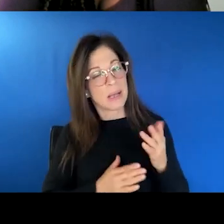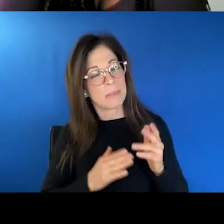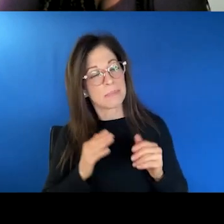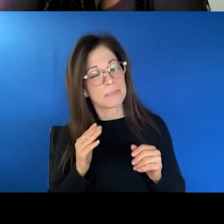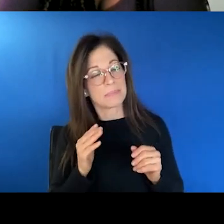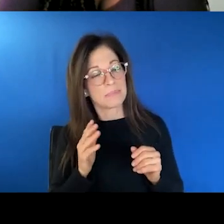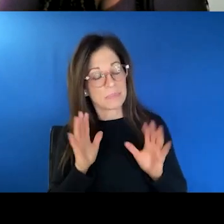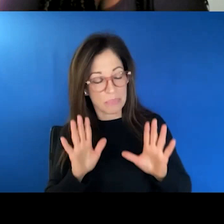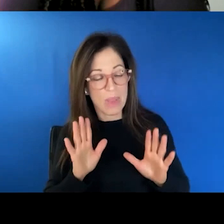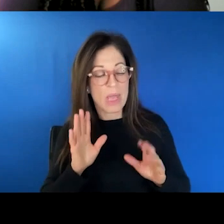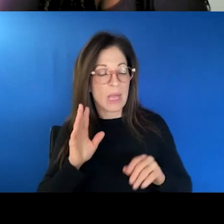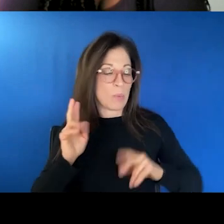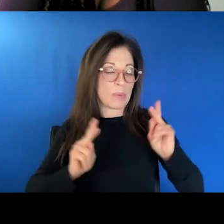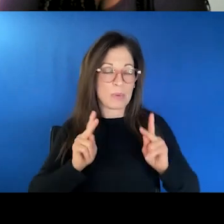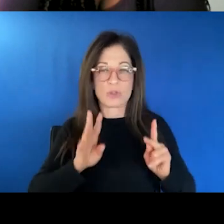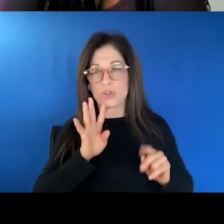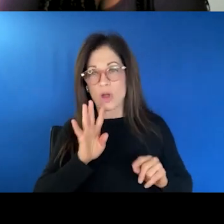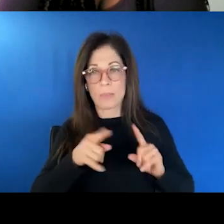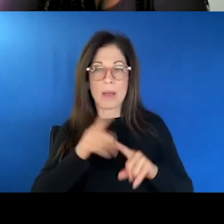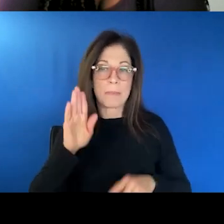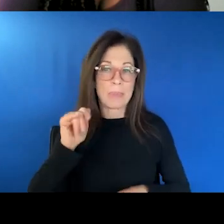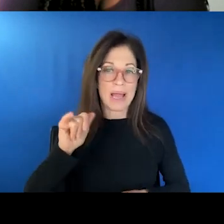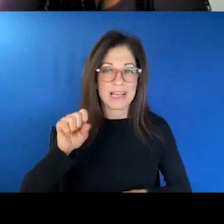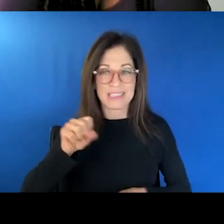BIAS IN TESTS -- PEOPLE, IT IS NOT ALWAYS CLEAR. AT SAMHSA, WE